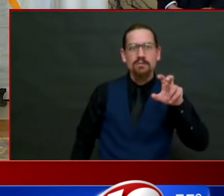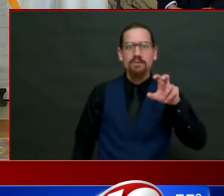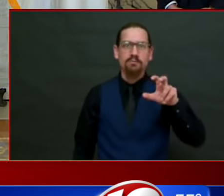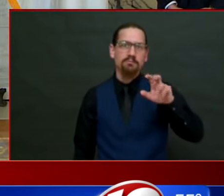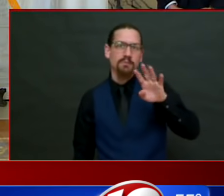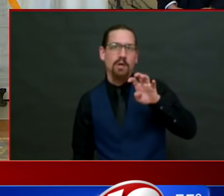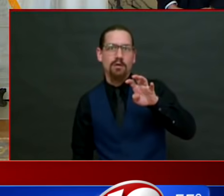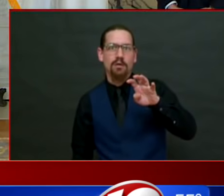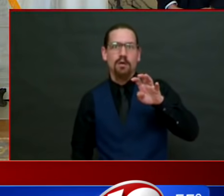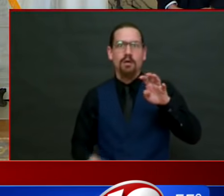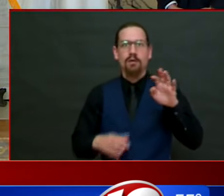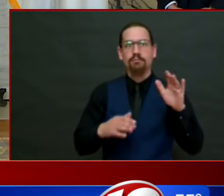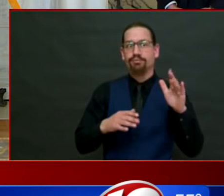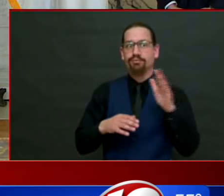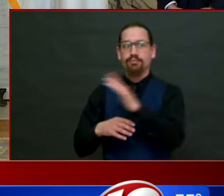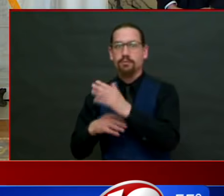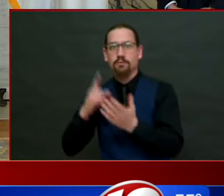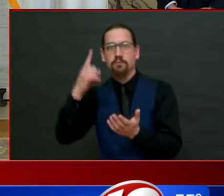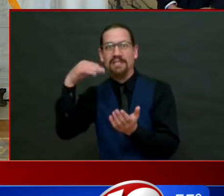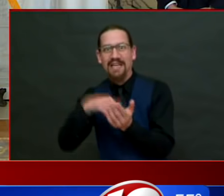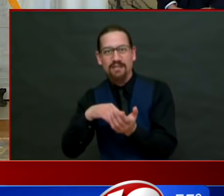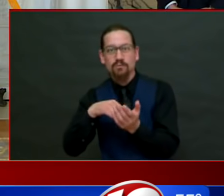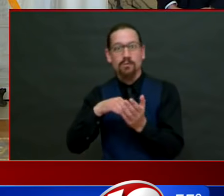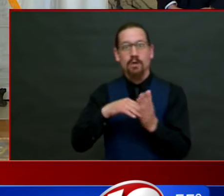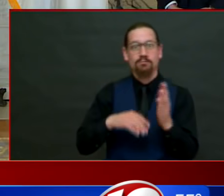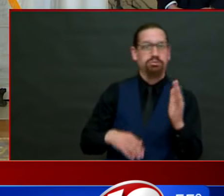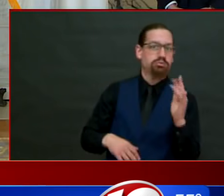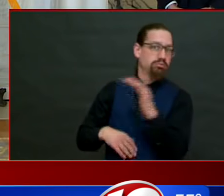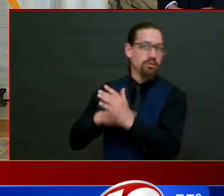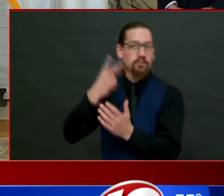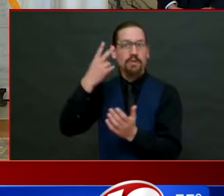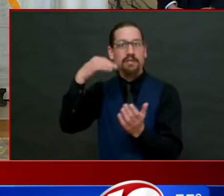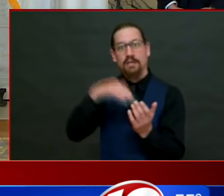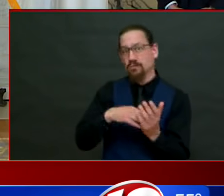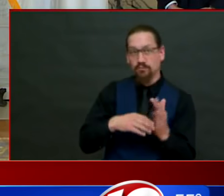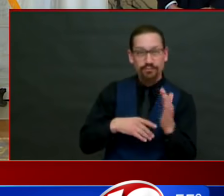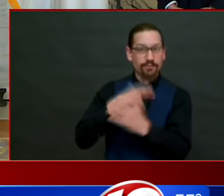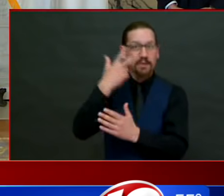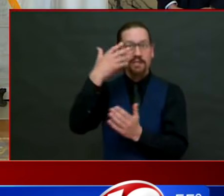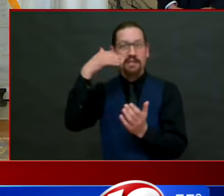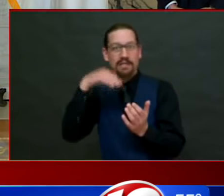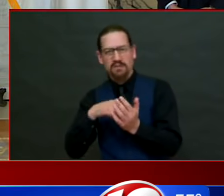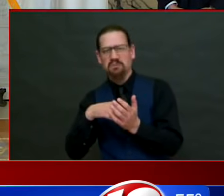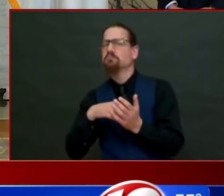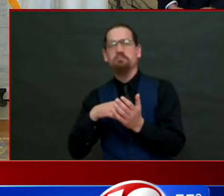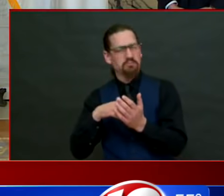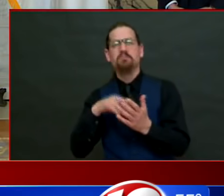WE HAVE GONE FROM 300 TO 3000, WE ARE GOING TO GET TO 10,000 TODAY.